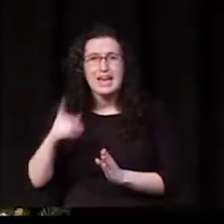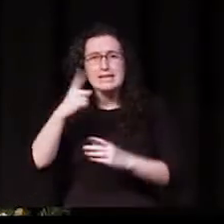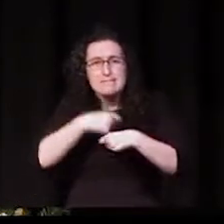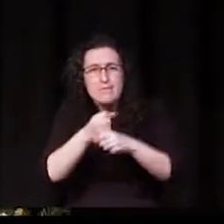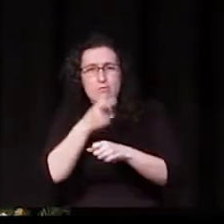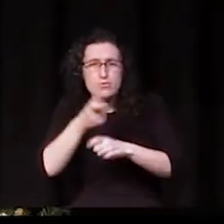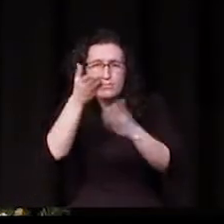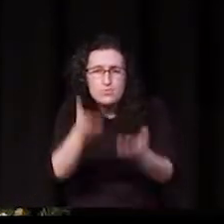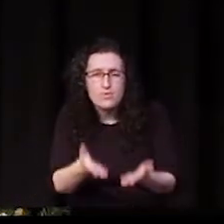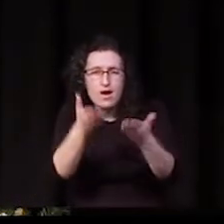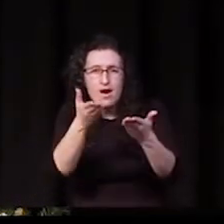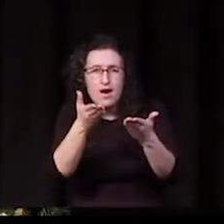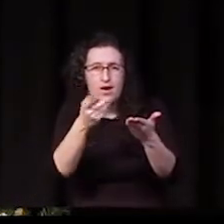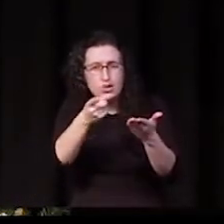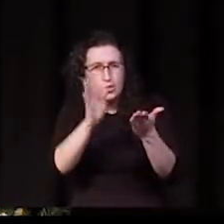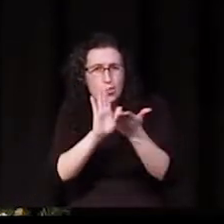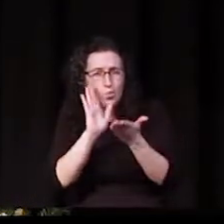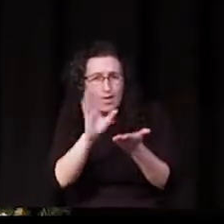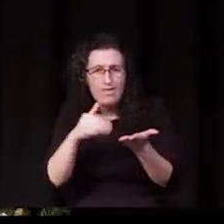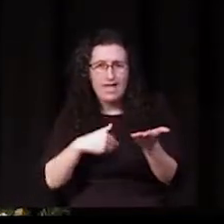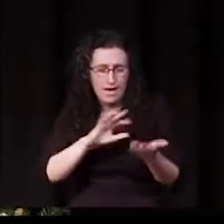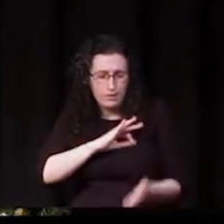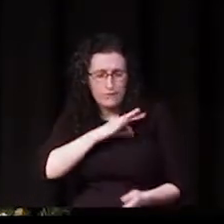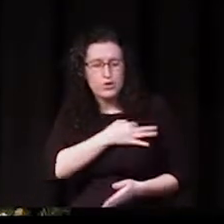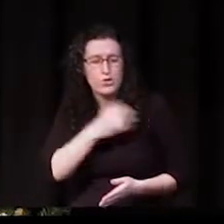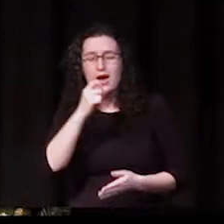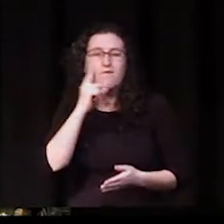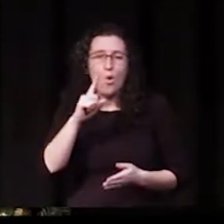where you will bear fruit, not just for today, but for eternity.